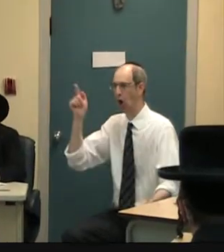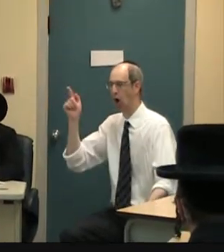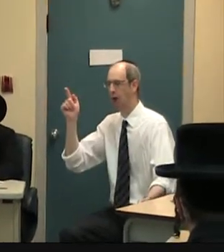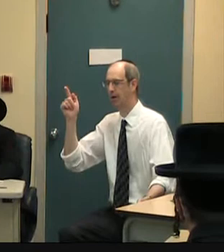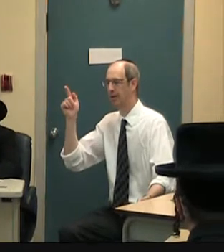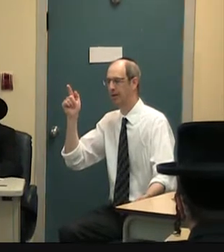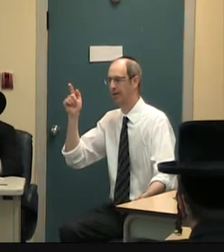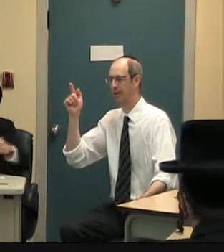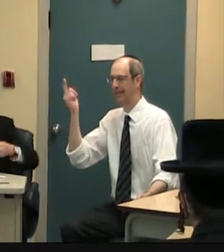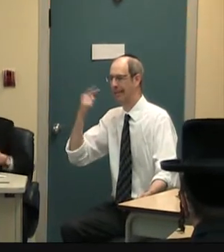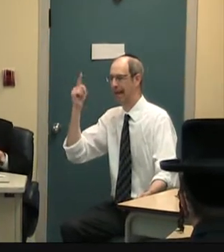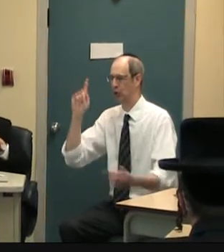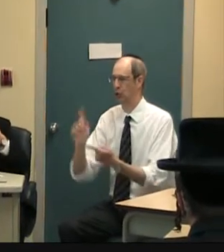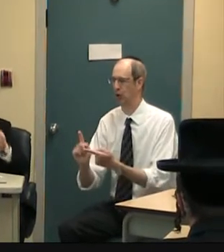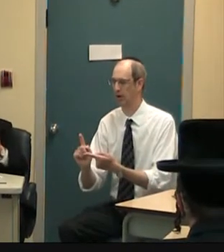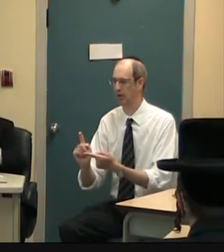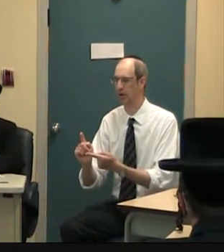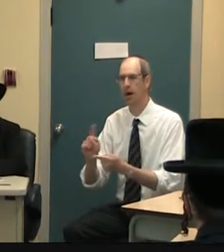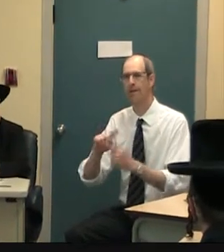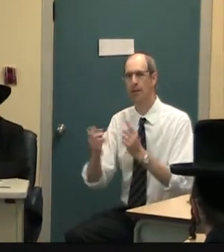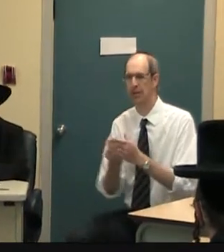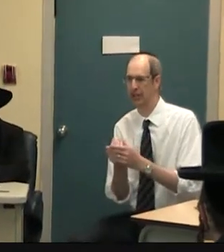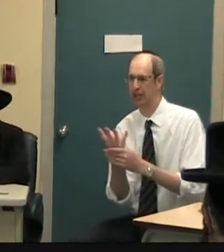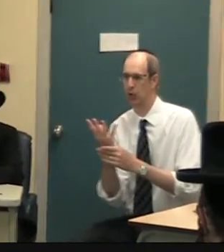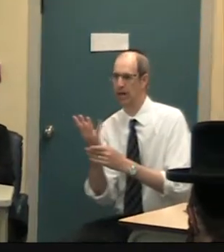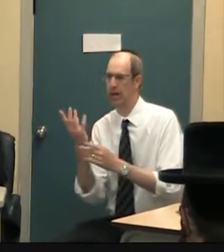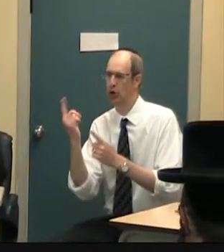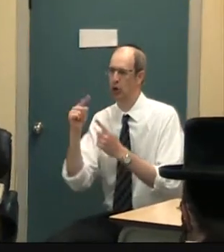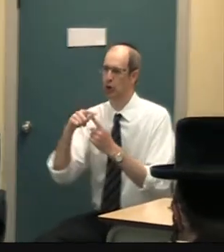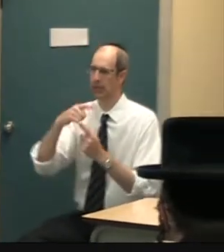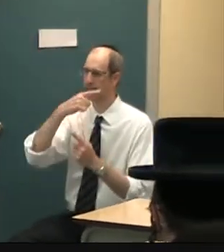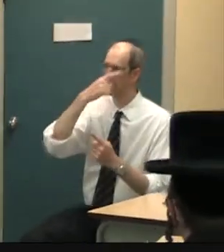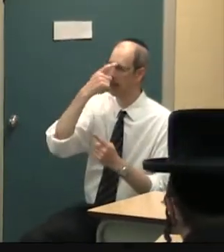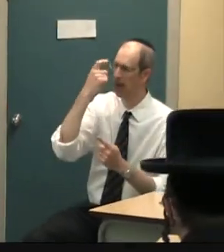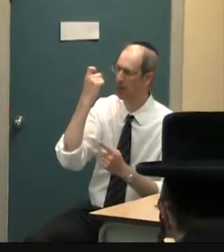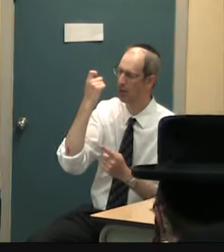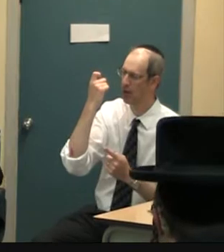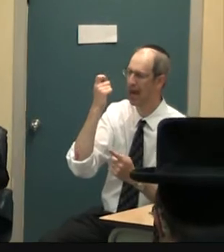So tell me if you're transitioning from spring into summer and the nights are getting shorter and shorter